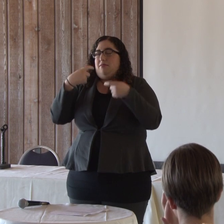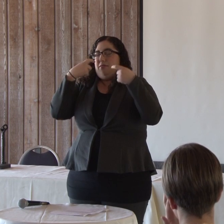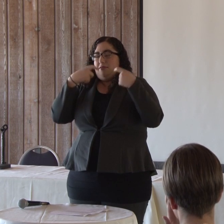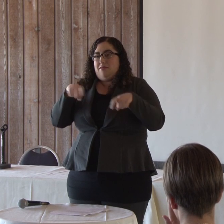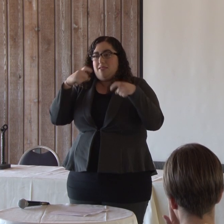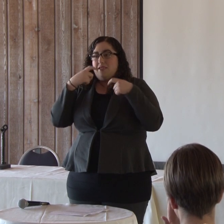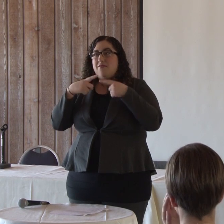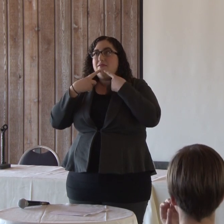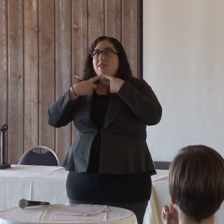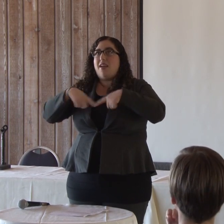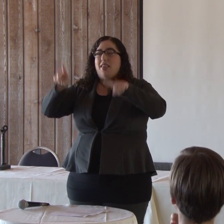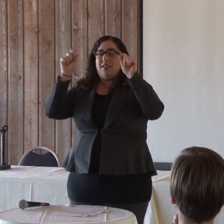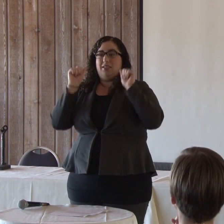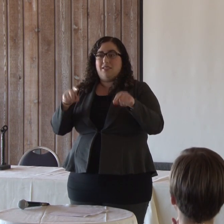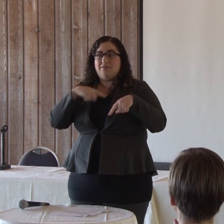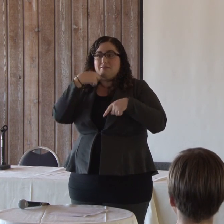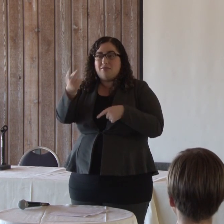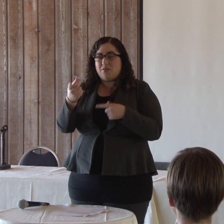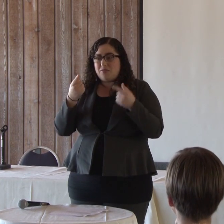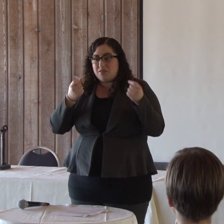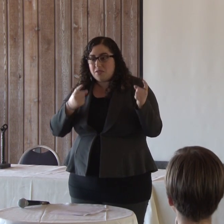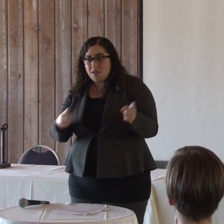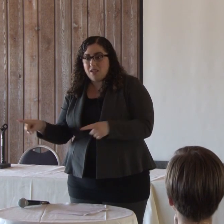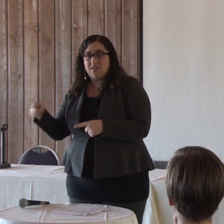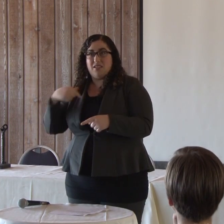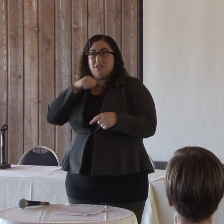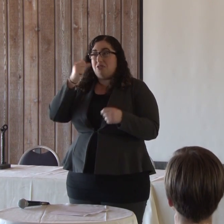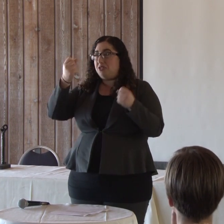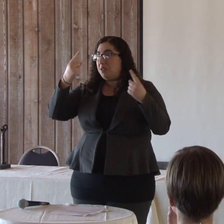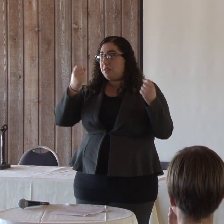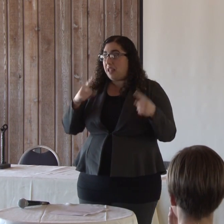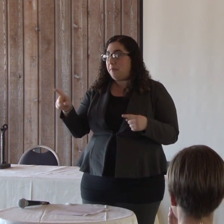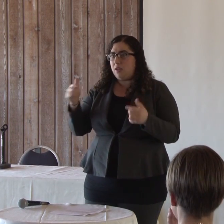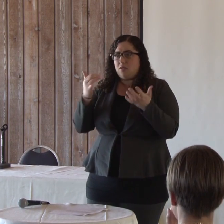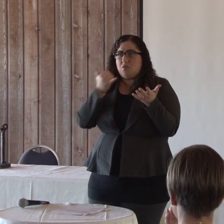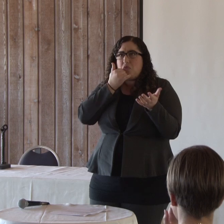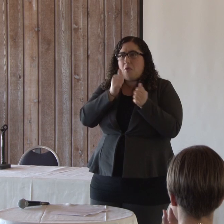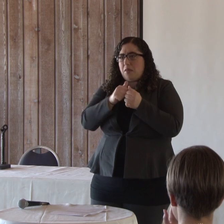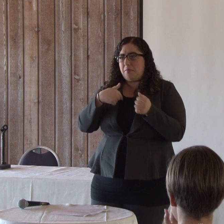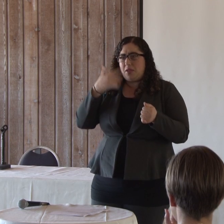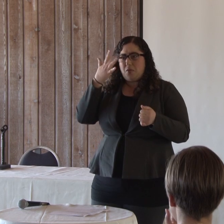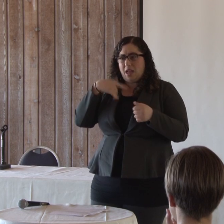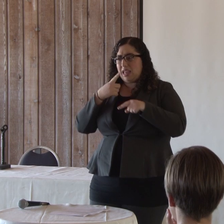days in the hospital. And when an interpreter finally arrived three days later,